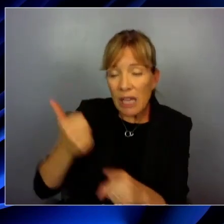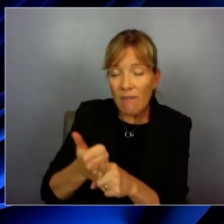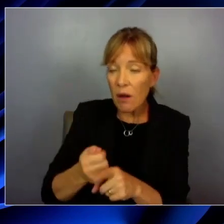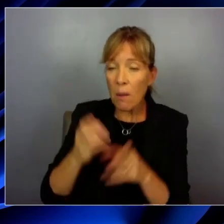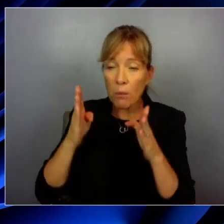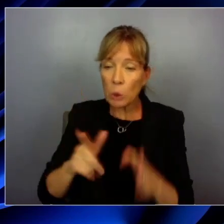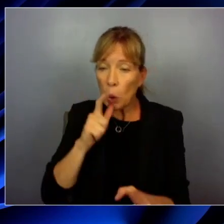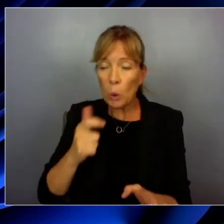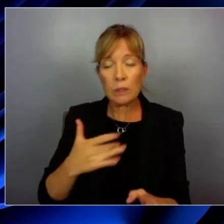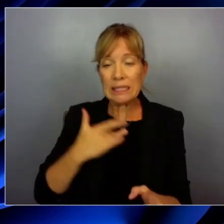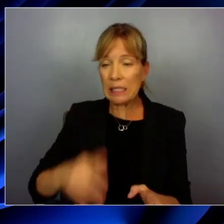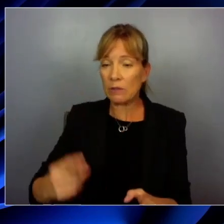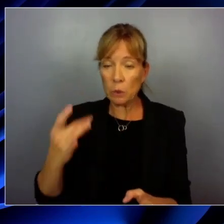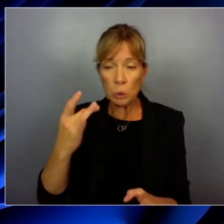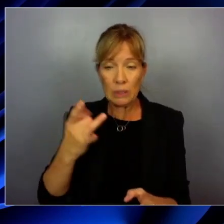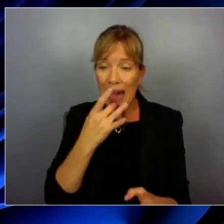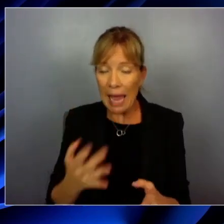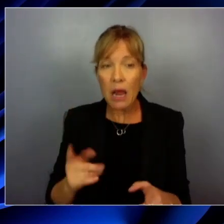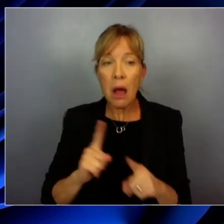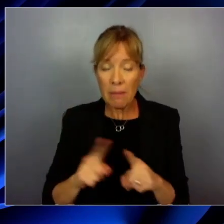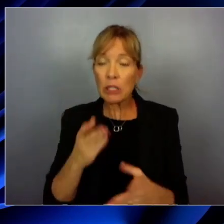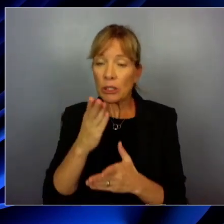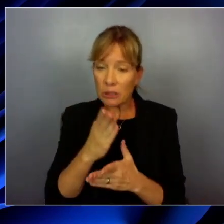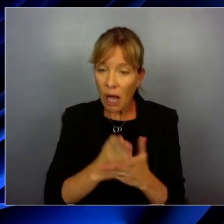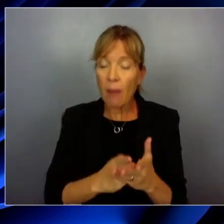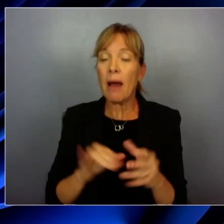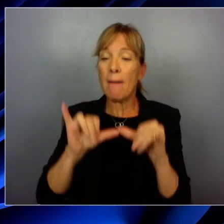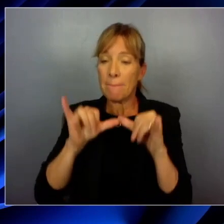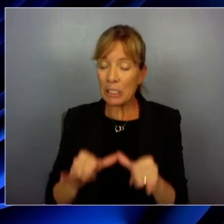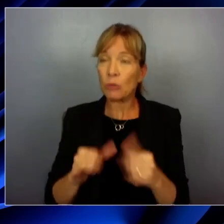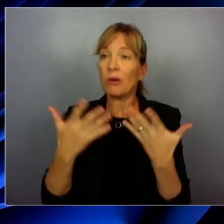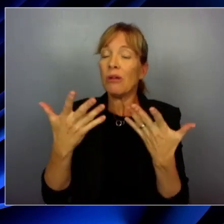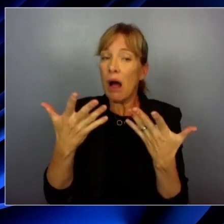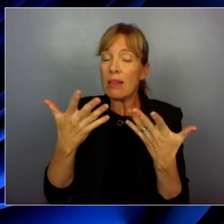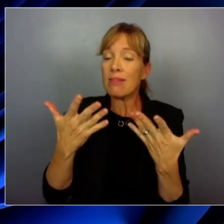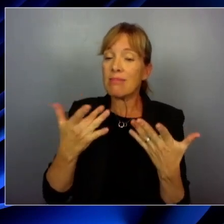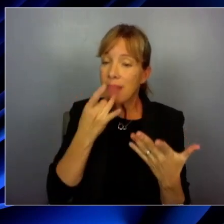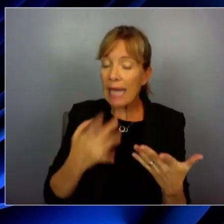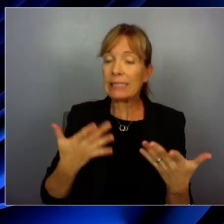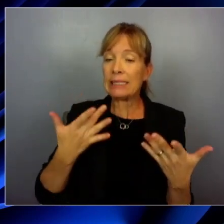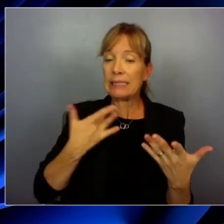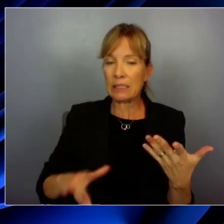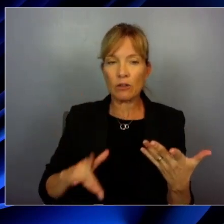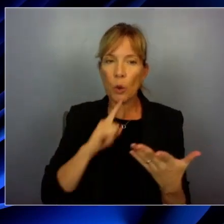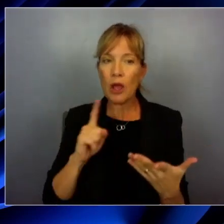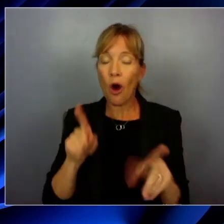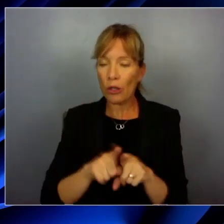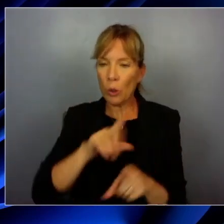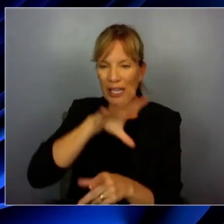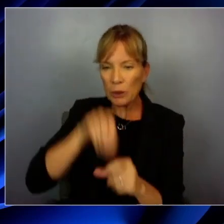but there is a measurable bit of light sensitivity there, and so we've got these dark themes also included and right from the